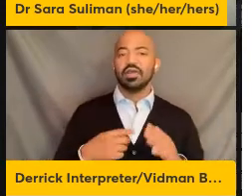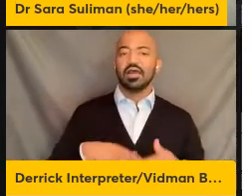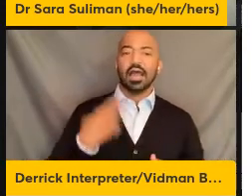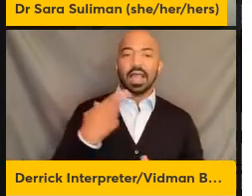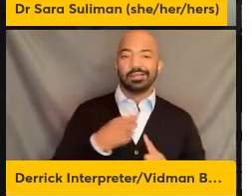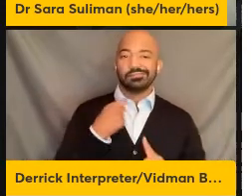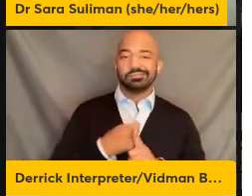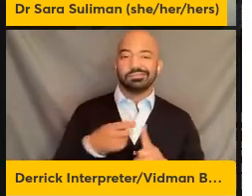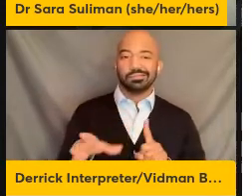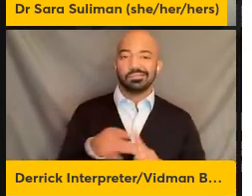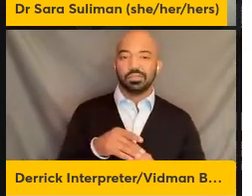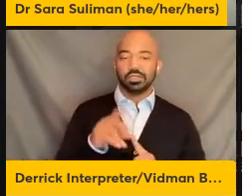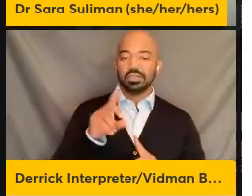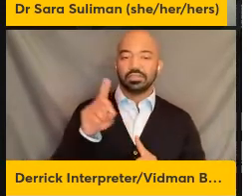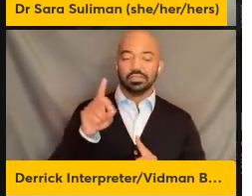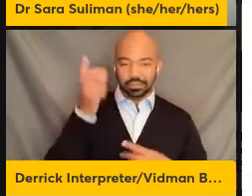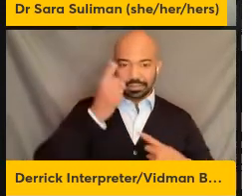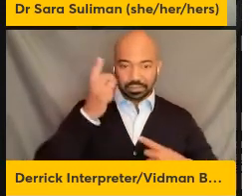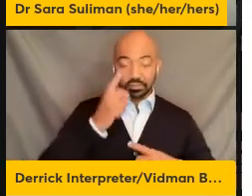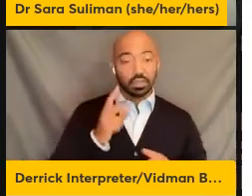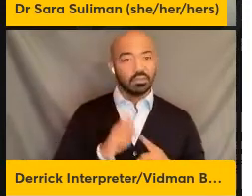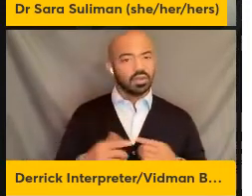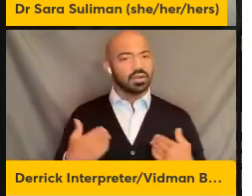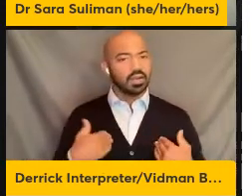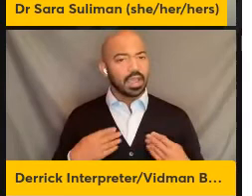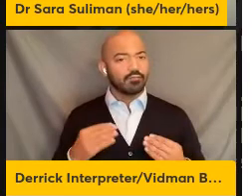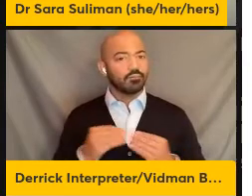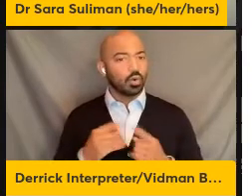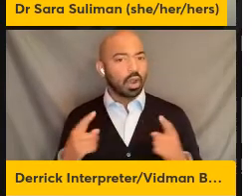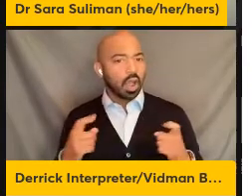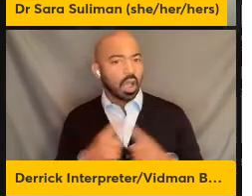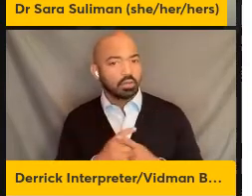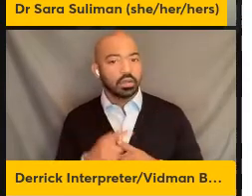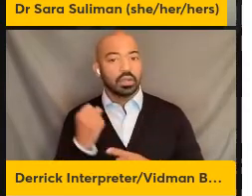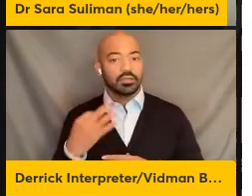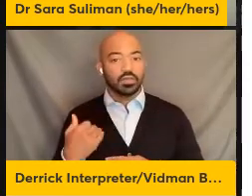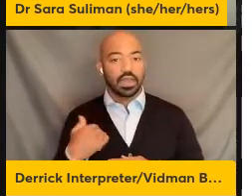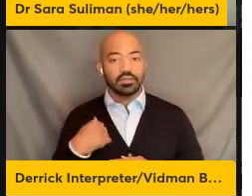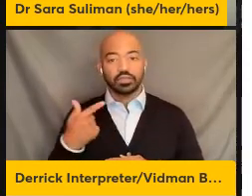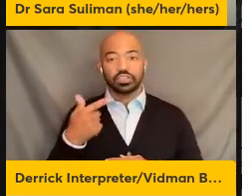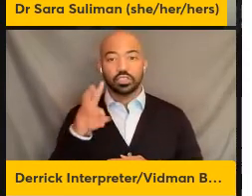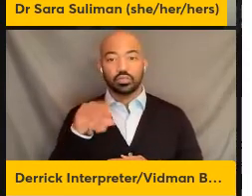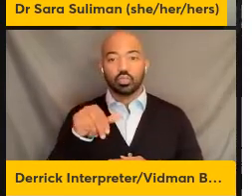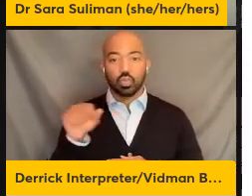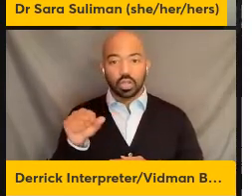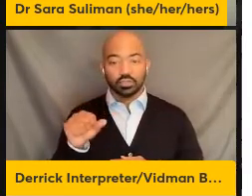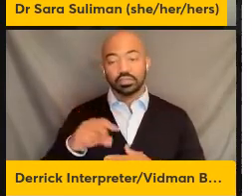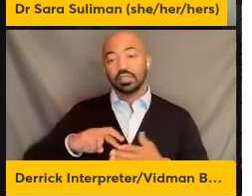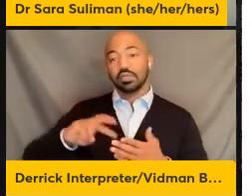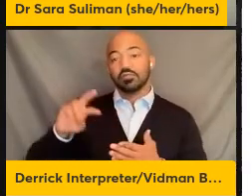The added layer of complexity when you have an infectious disease, GWAS is that you also need to control for exposure to